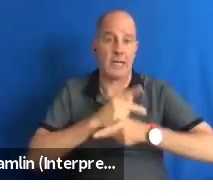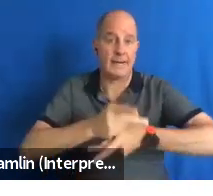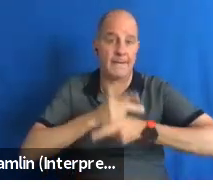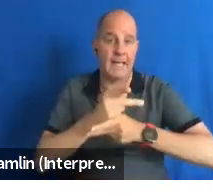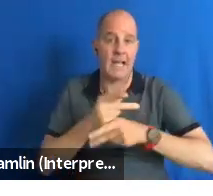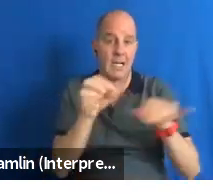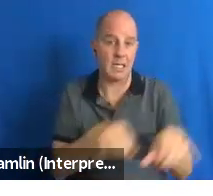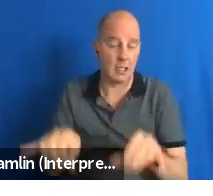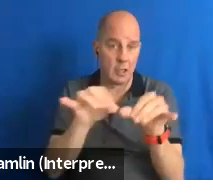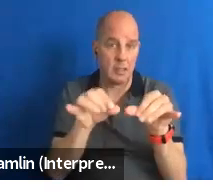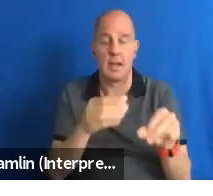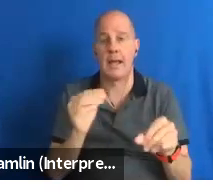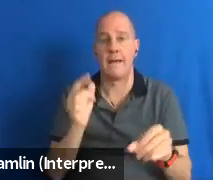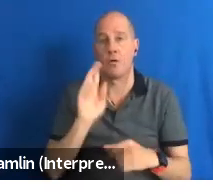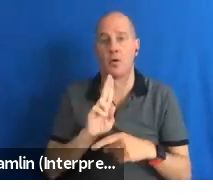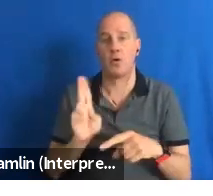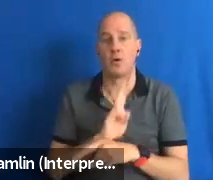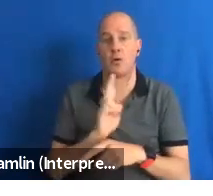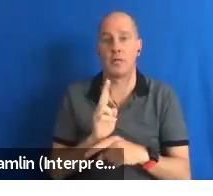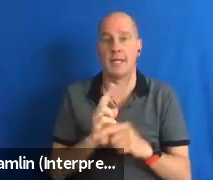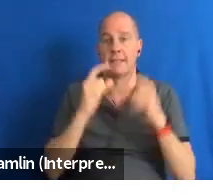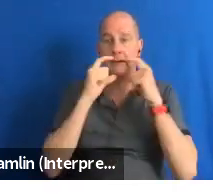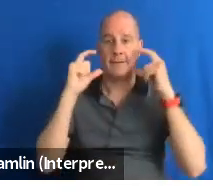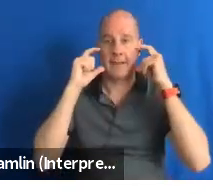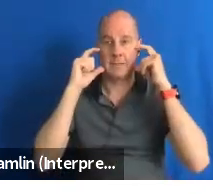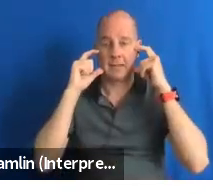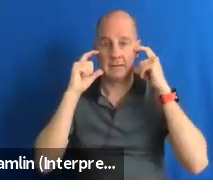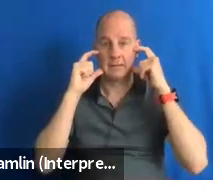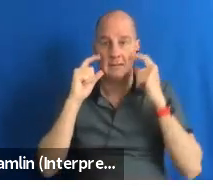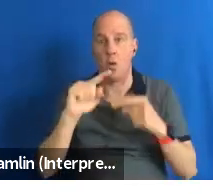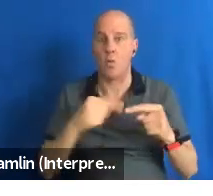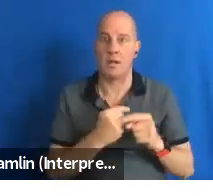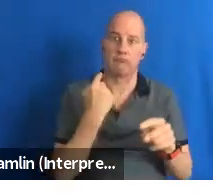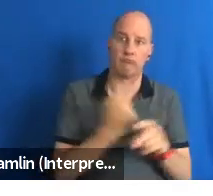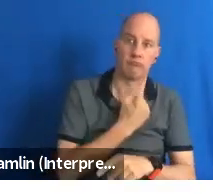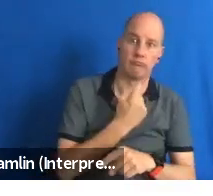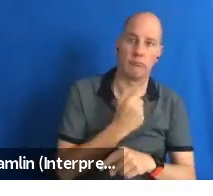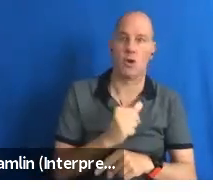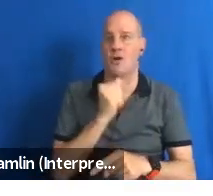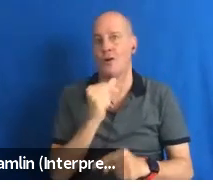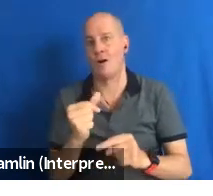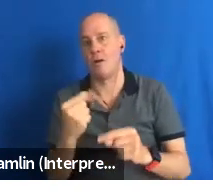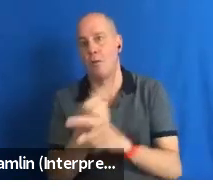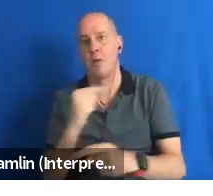about the use of face masks and when that is or is not required. So I'm going to put this in the